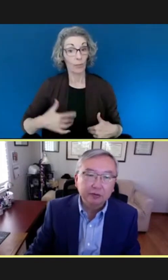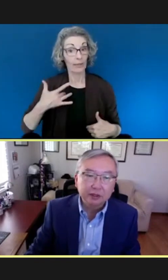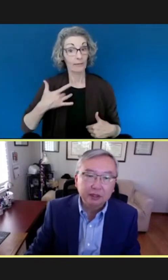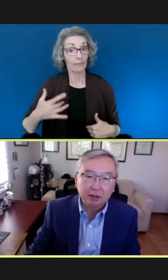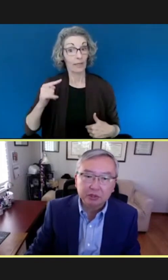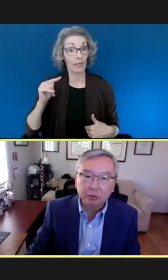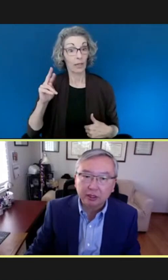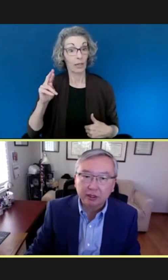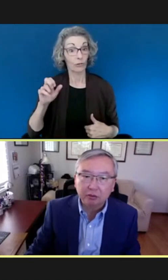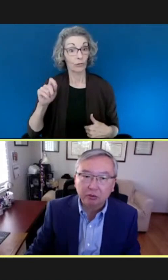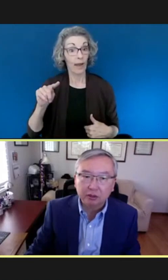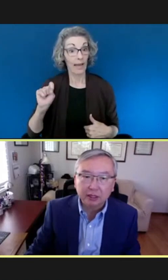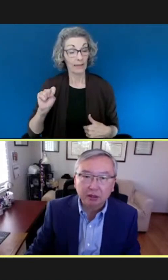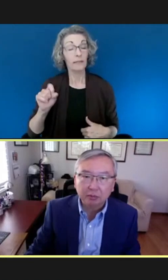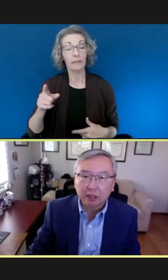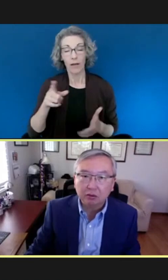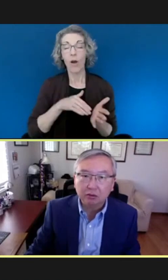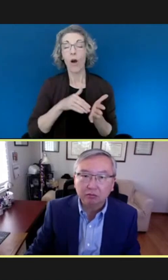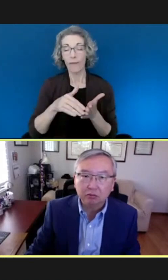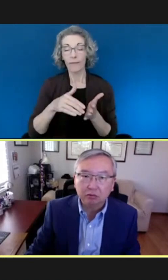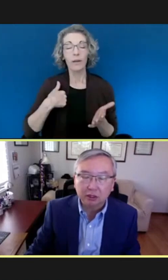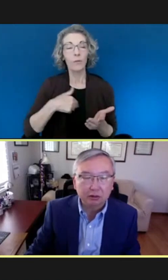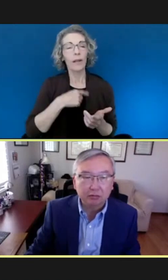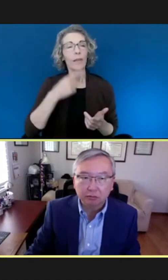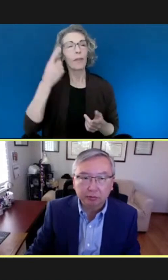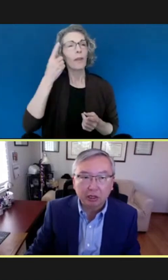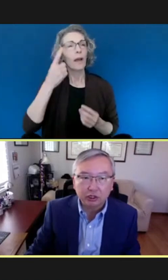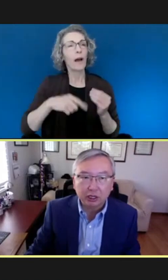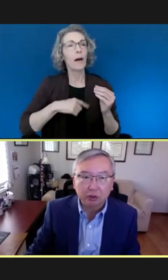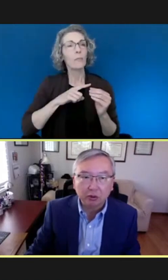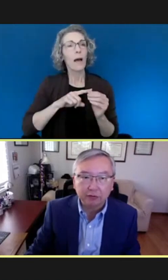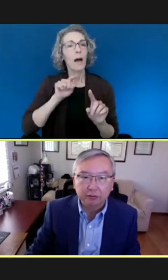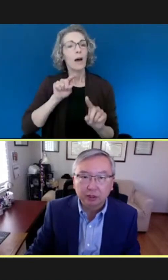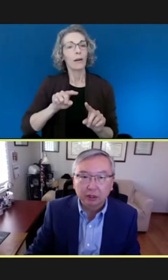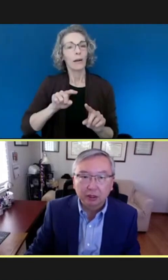often times we would think about the bell shaped curve.